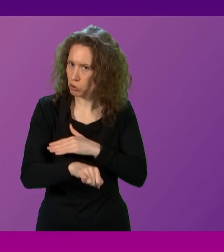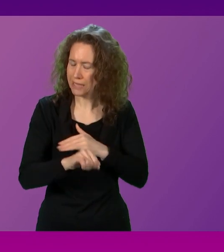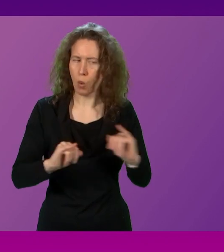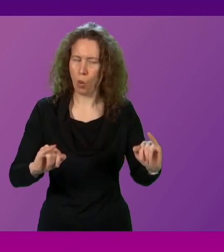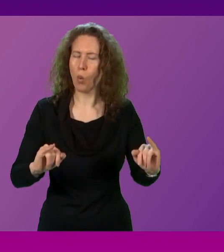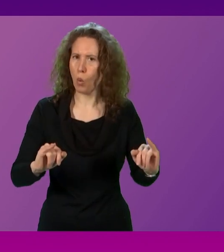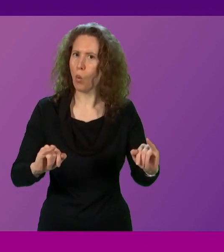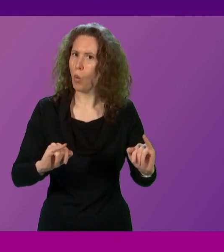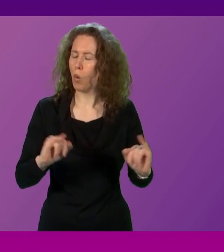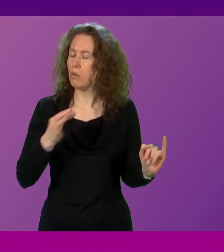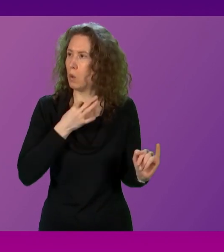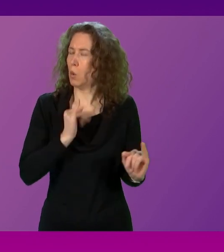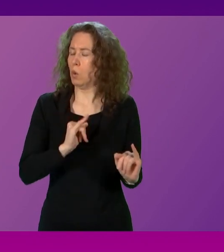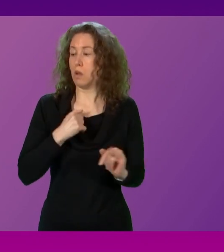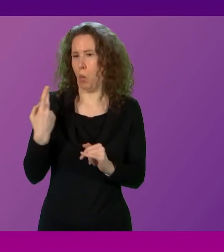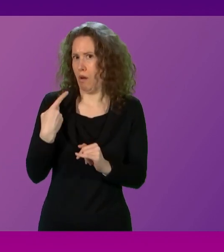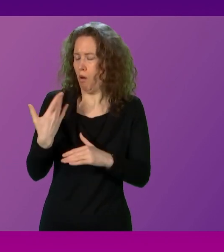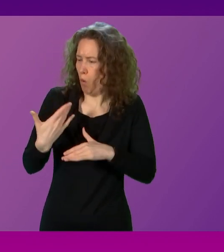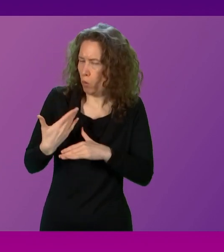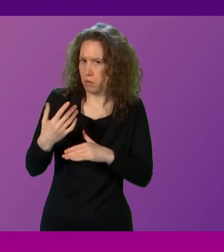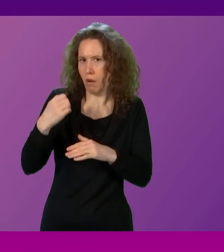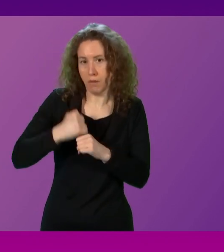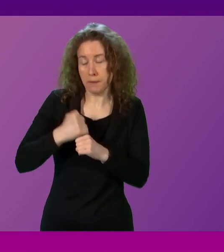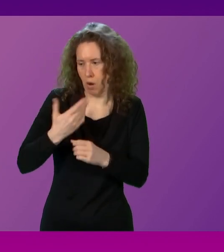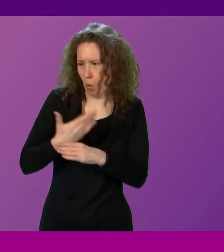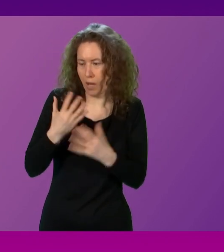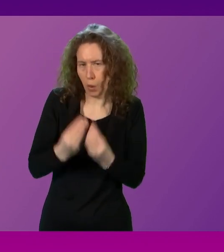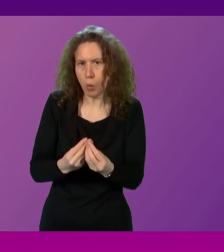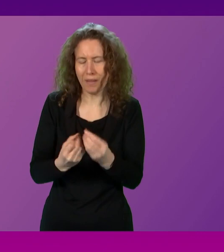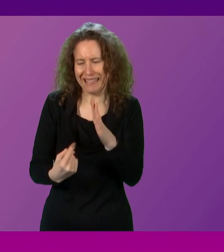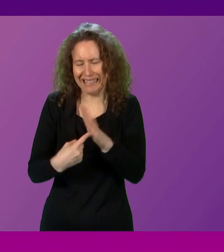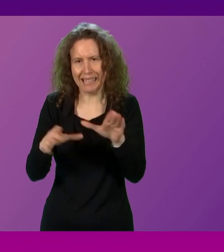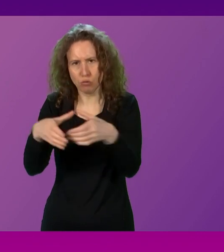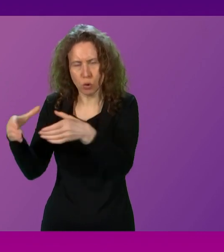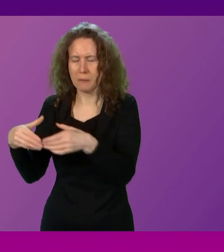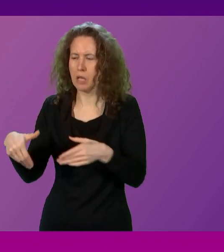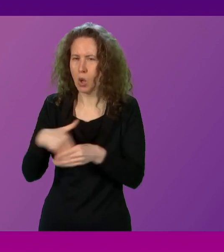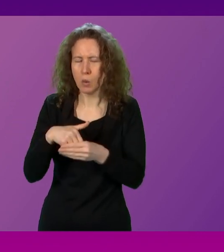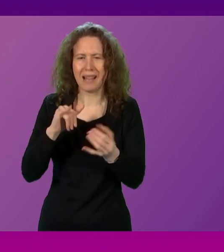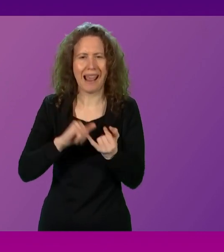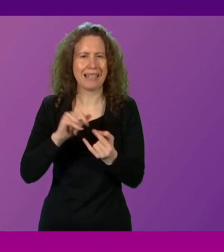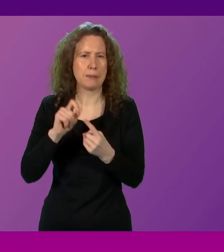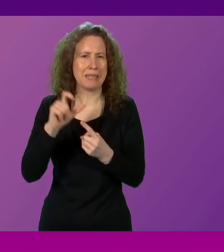Scottish Government is actively working with a number of Government and key stakeholder organisations, including the Scottish Society for the Prevention of Cruelty to Animals and